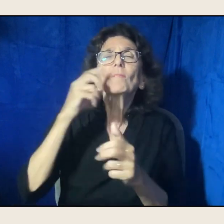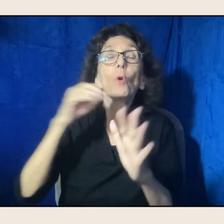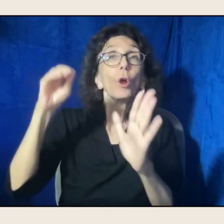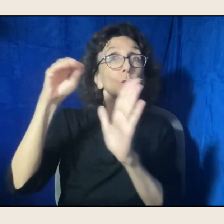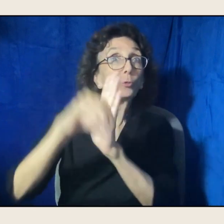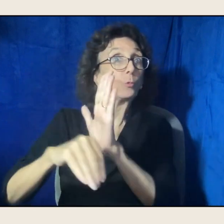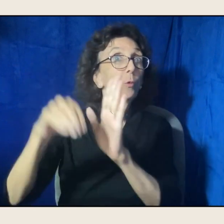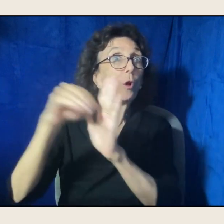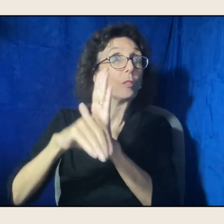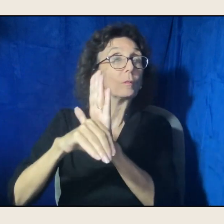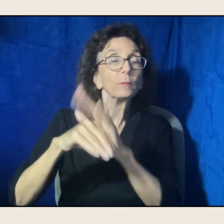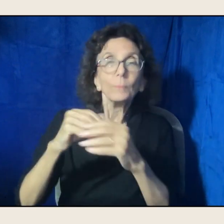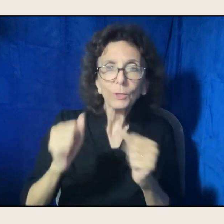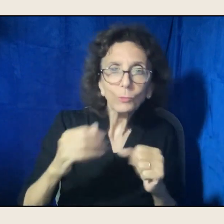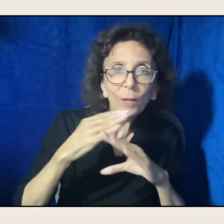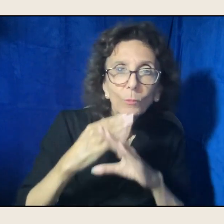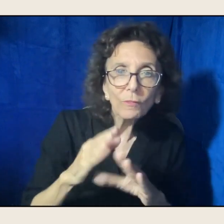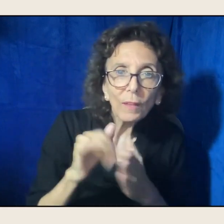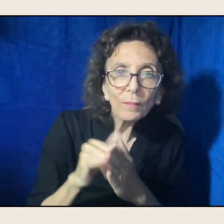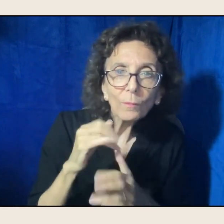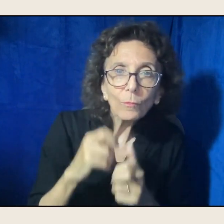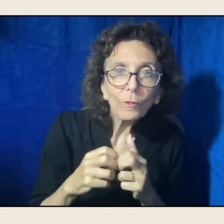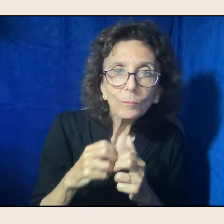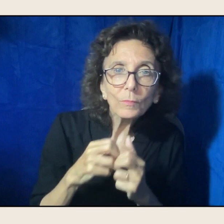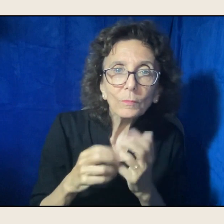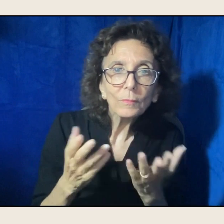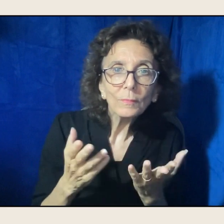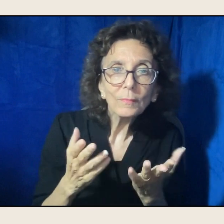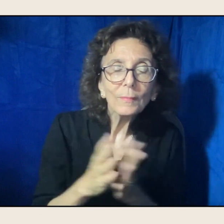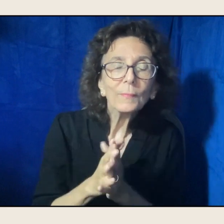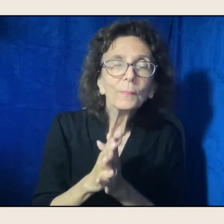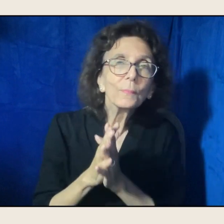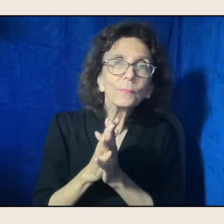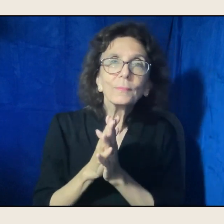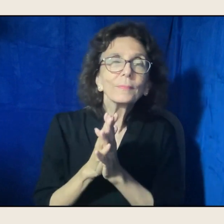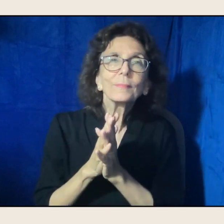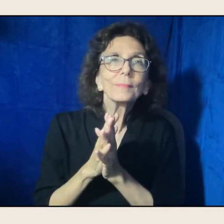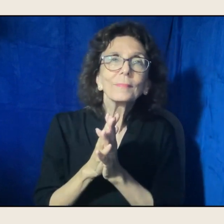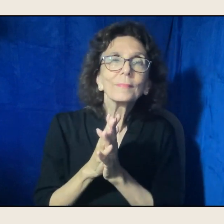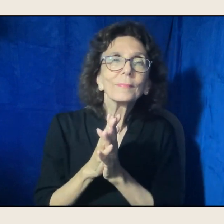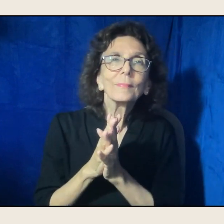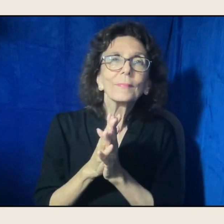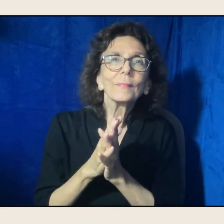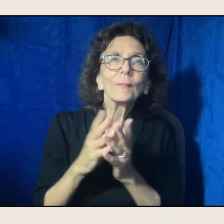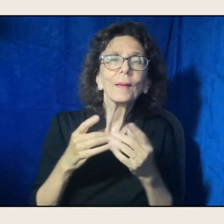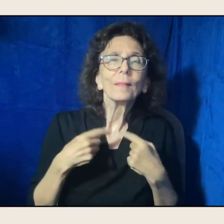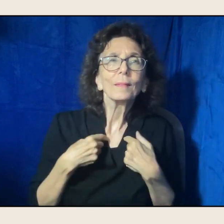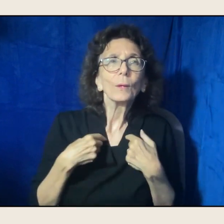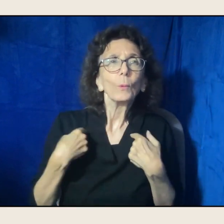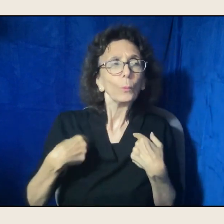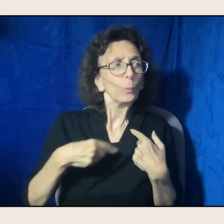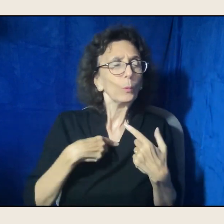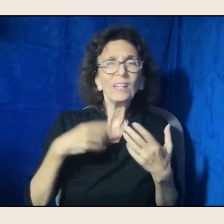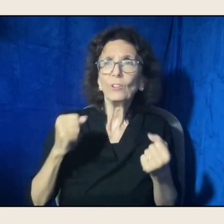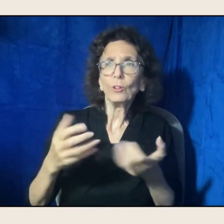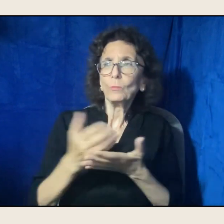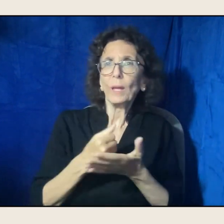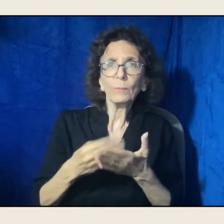And not making money, I thought we could make money. So the first thing is to remove me